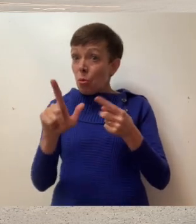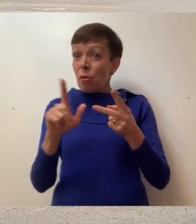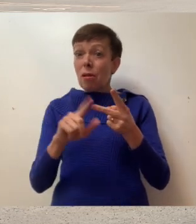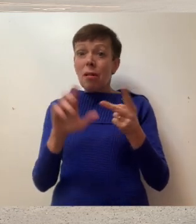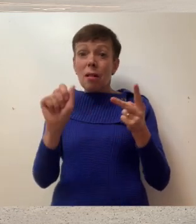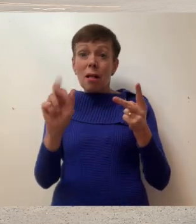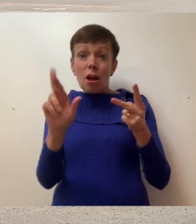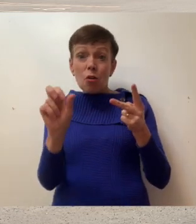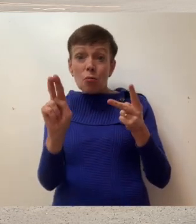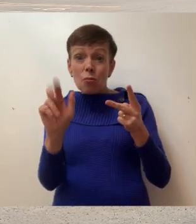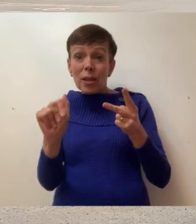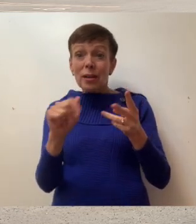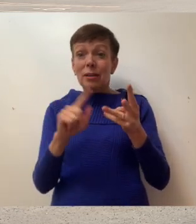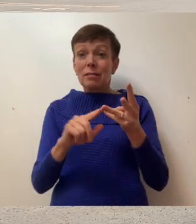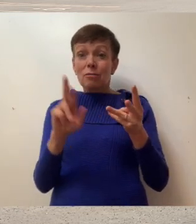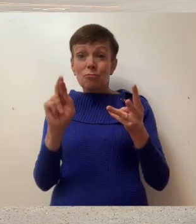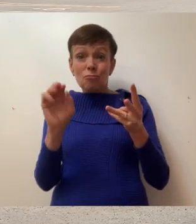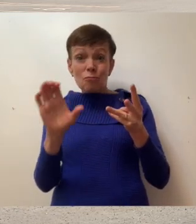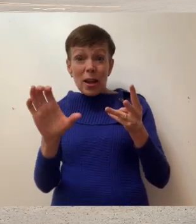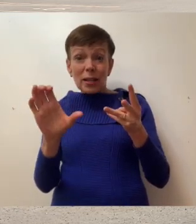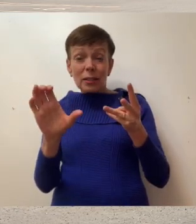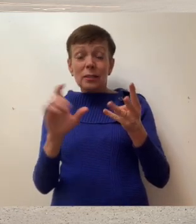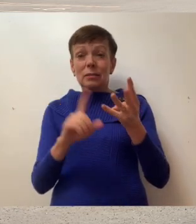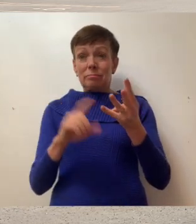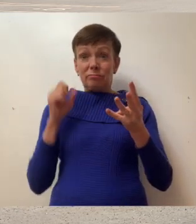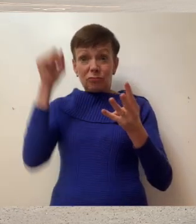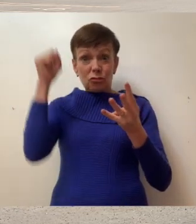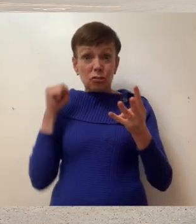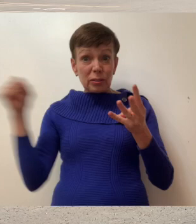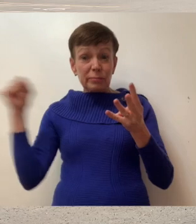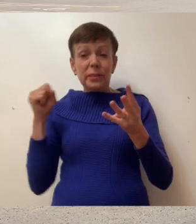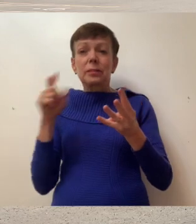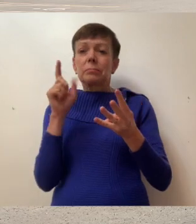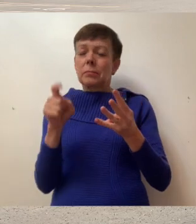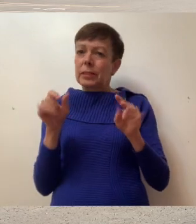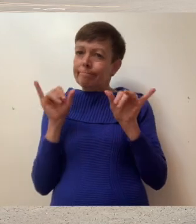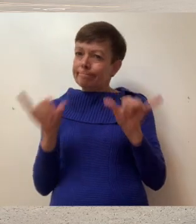and gyms must remain closed until at least Phase 3 of their relaunch.